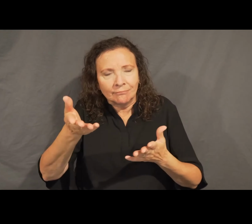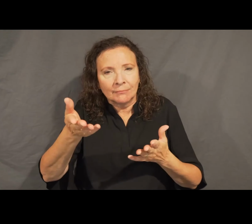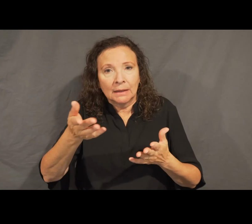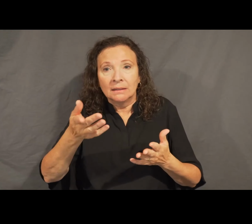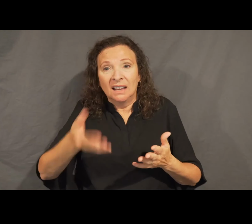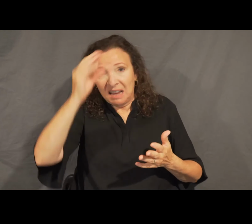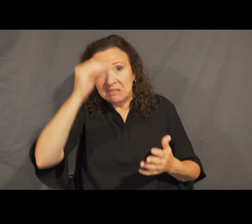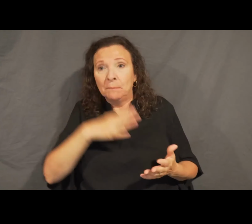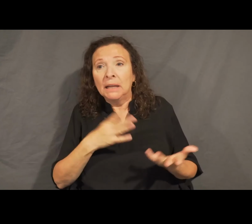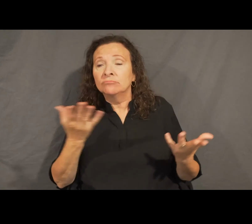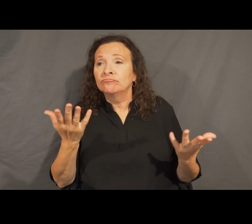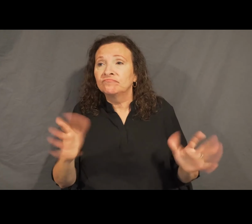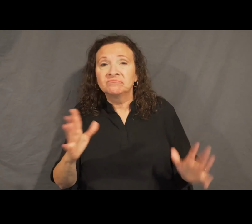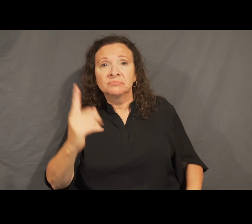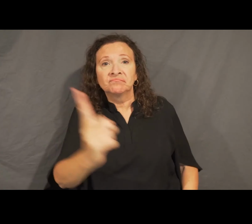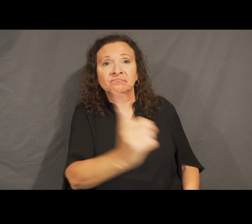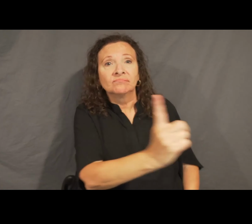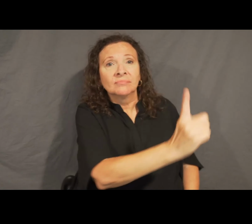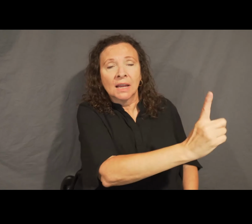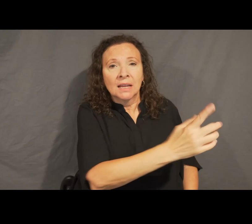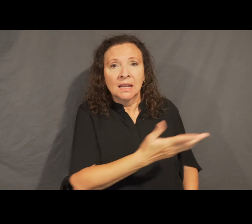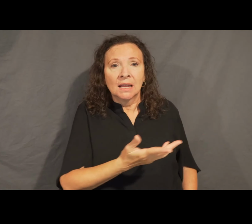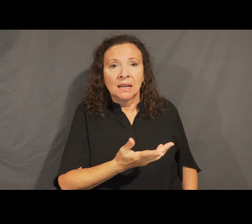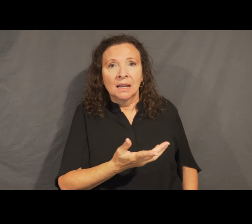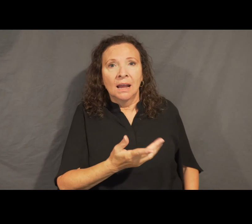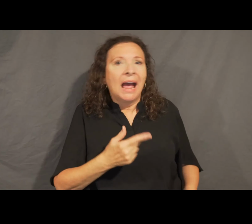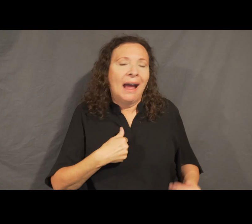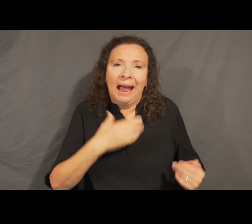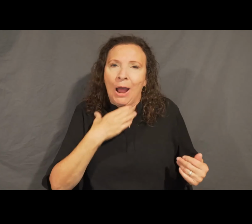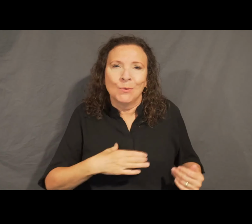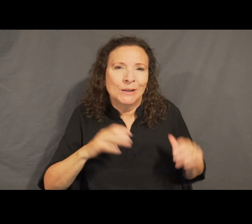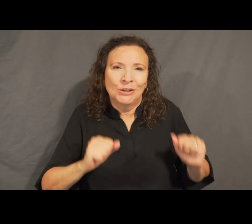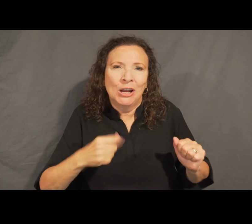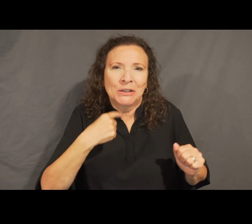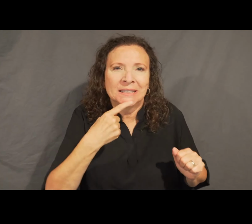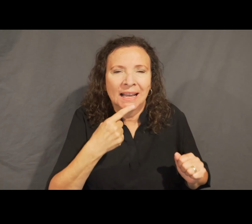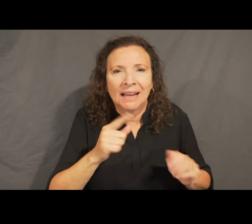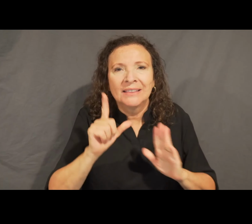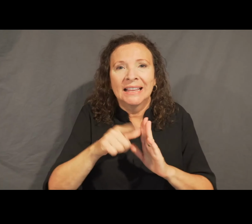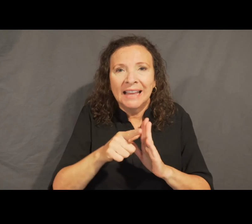I wish I could tell you that afterwards we talked and became friends. But I never saw him again after that.